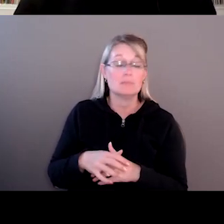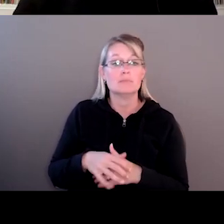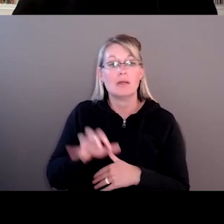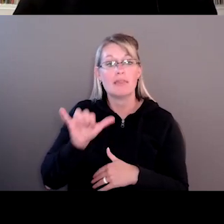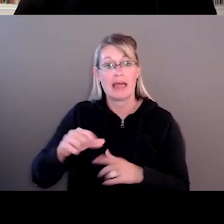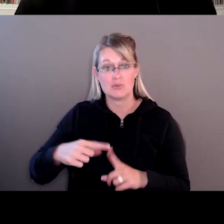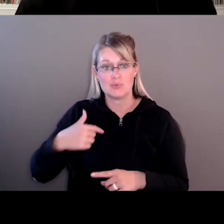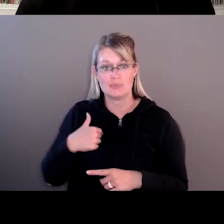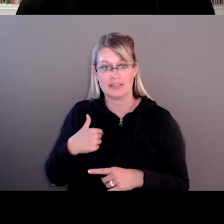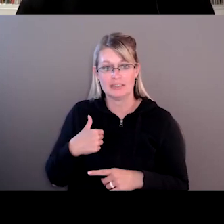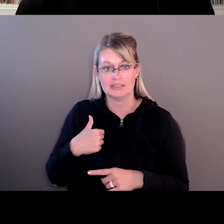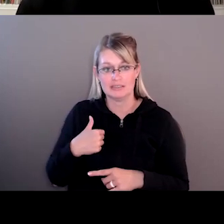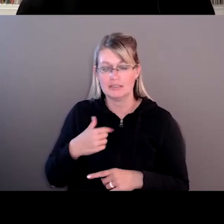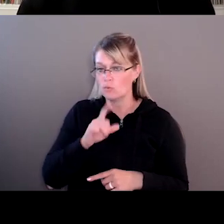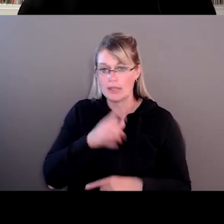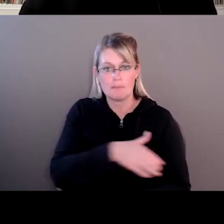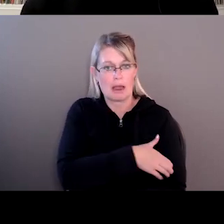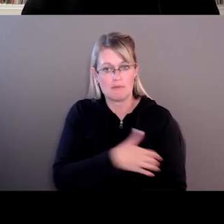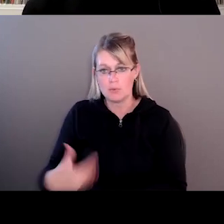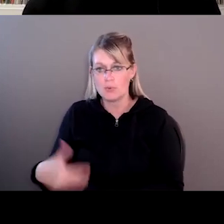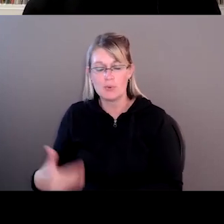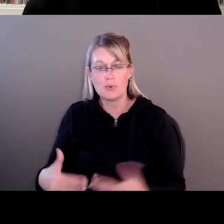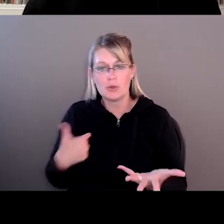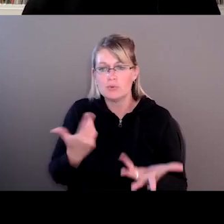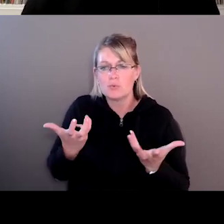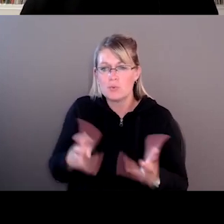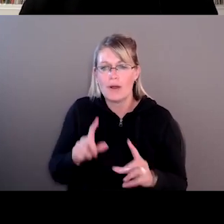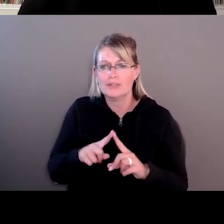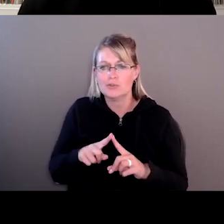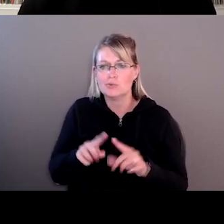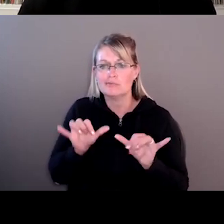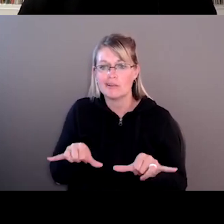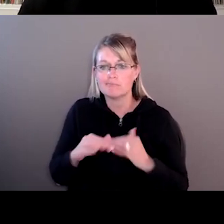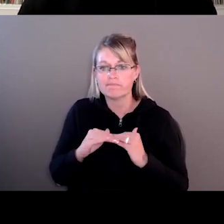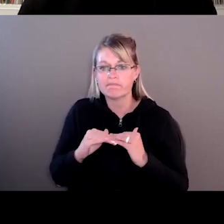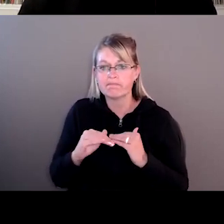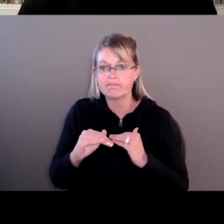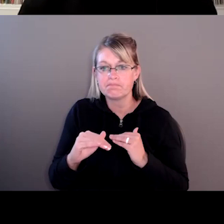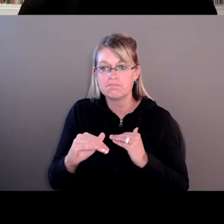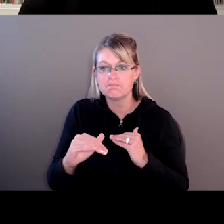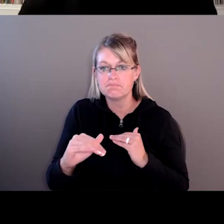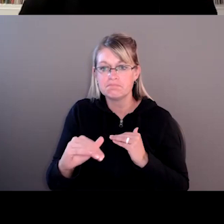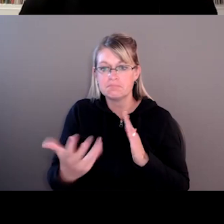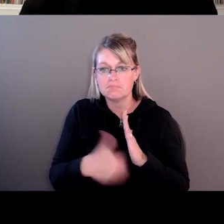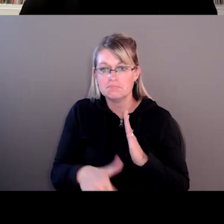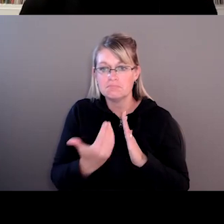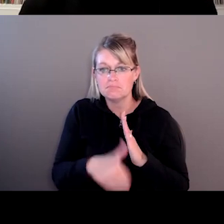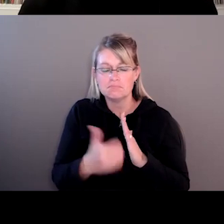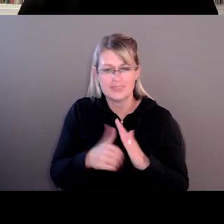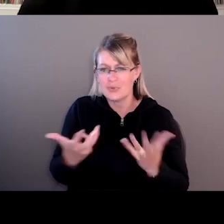is really powerful. You don't want to remain stagnant doing the same thing over and over.